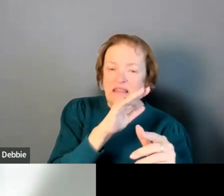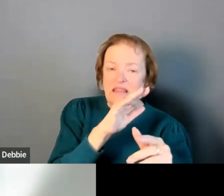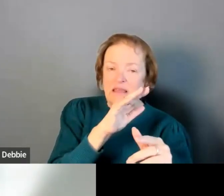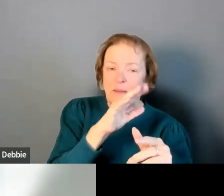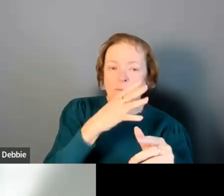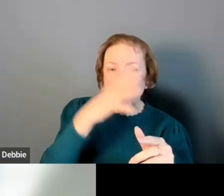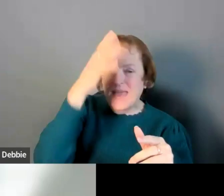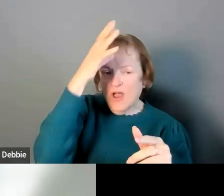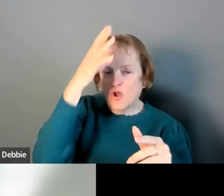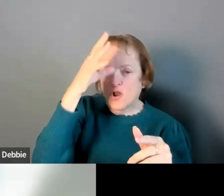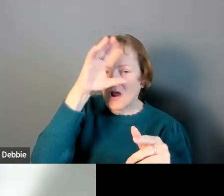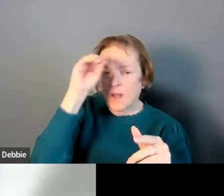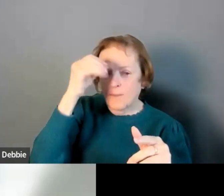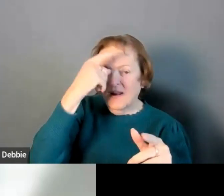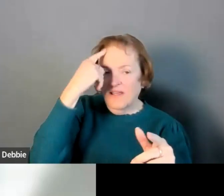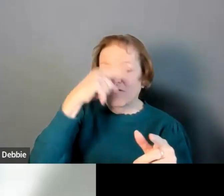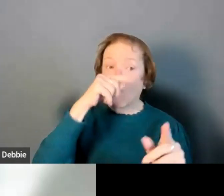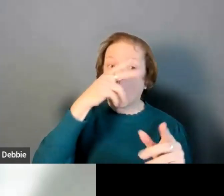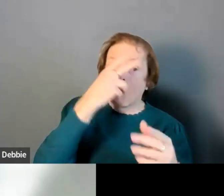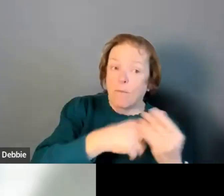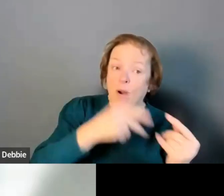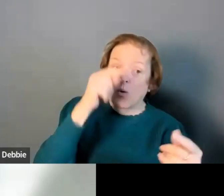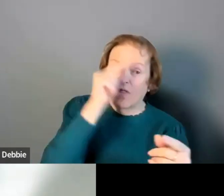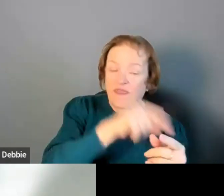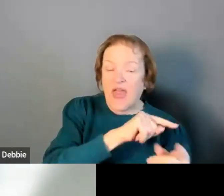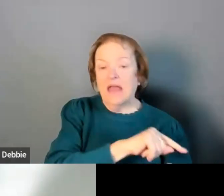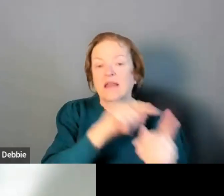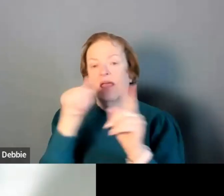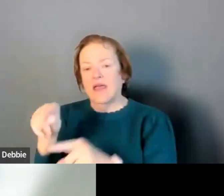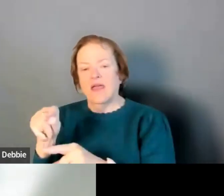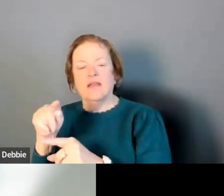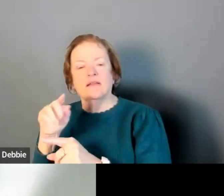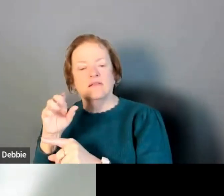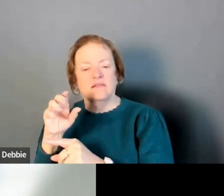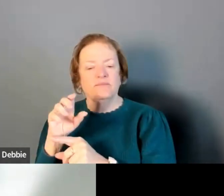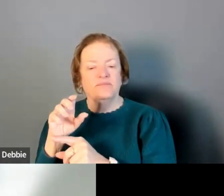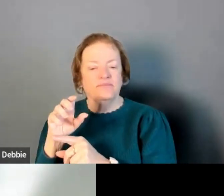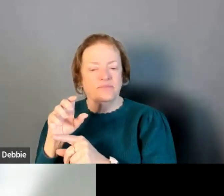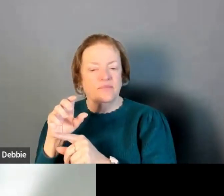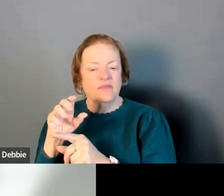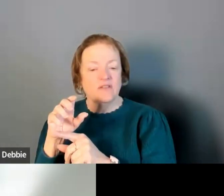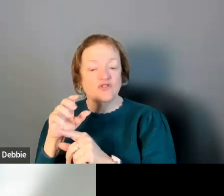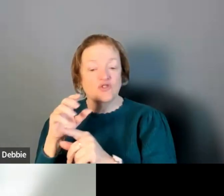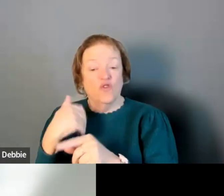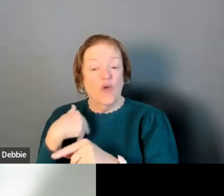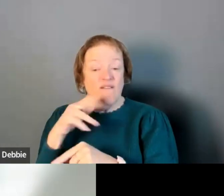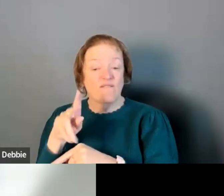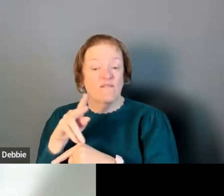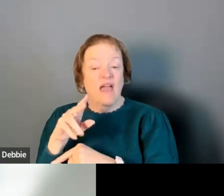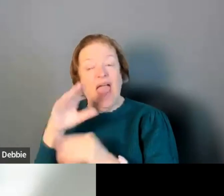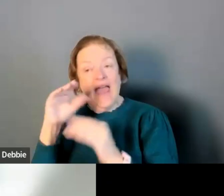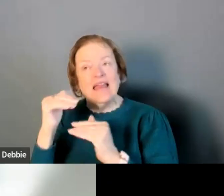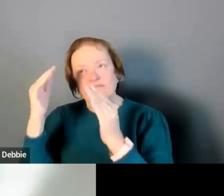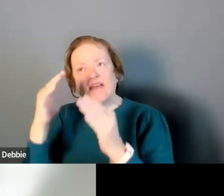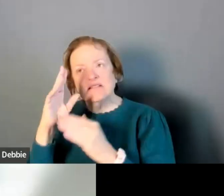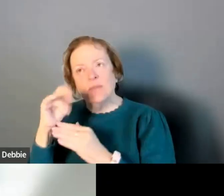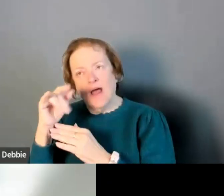So as long as you're ordering Phonak you're fine. So if, let me put it this way,